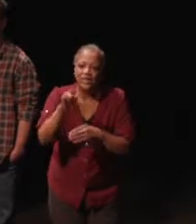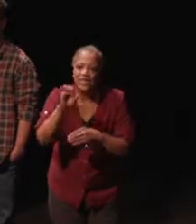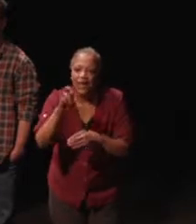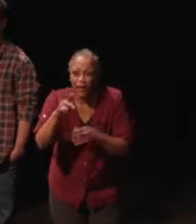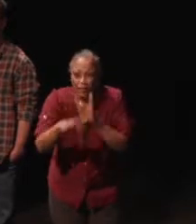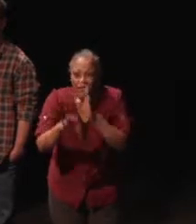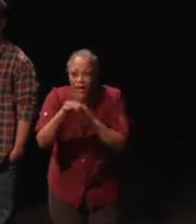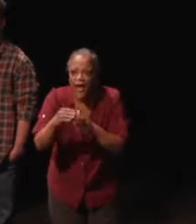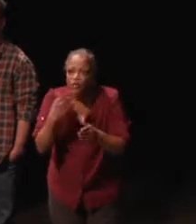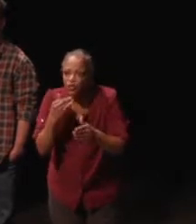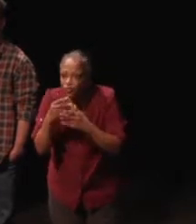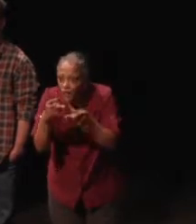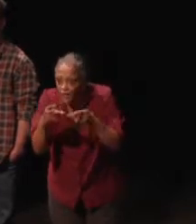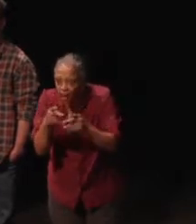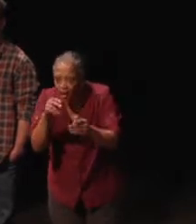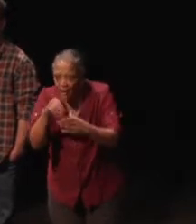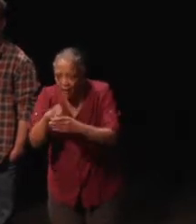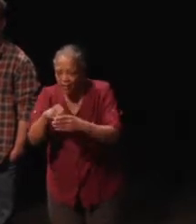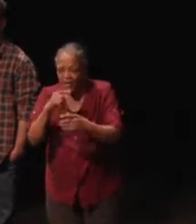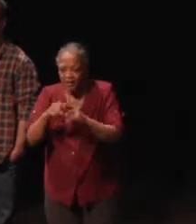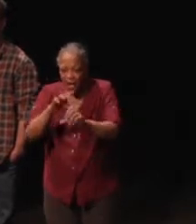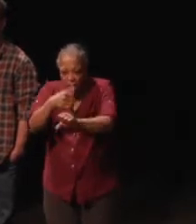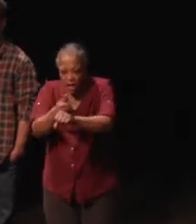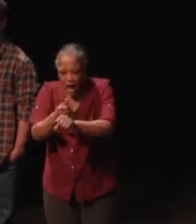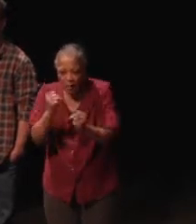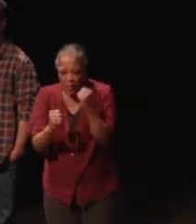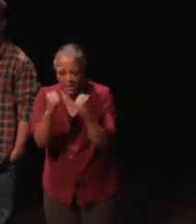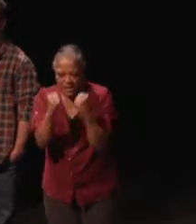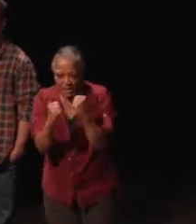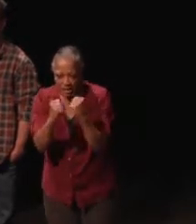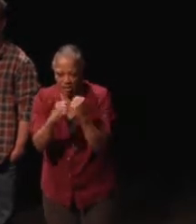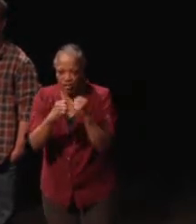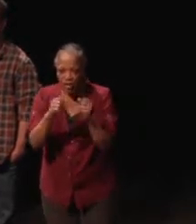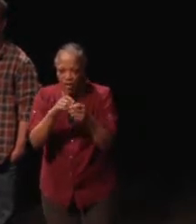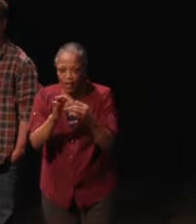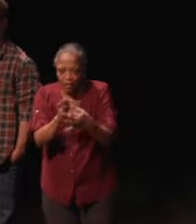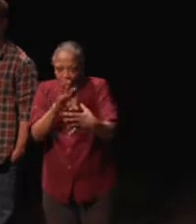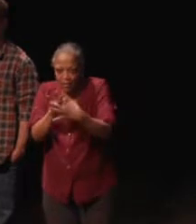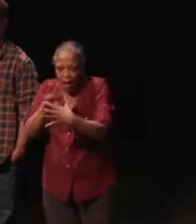the different lock pistons, so that you can unlock each one in order.